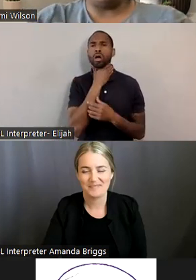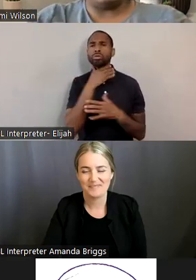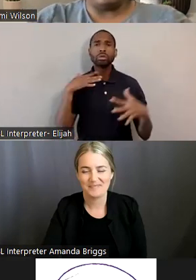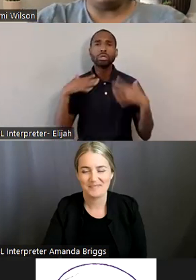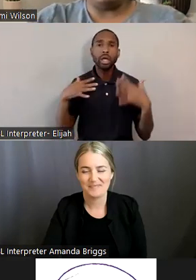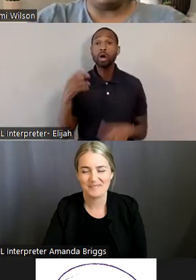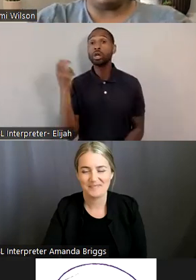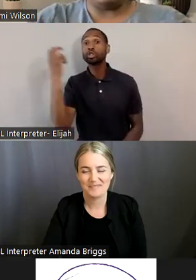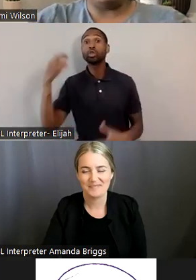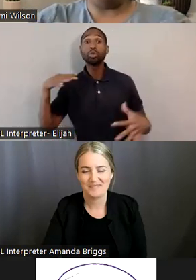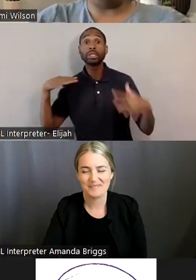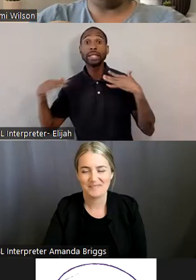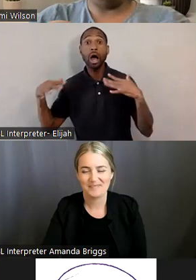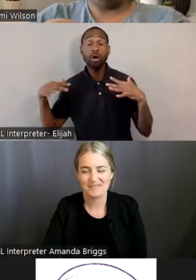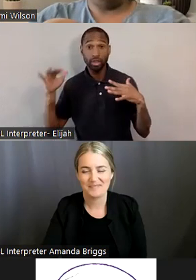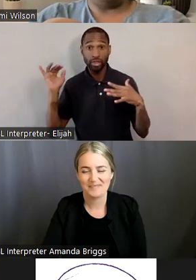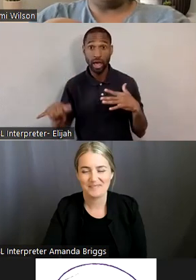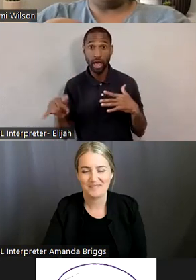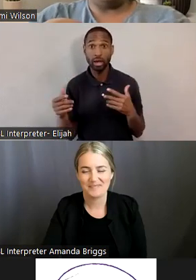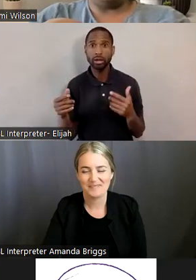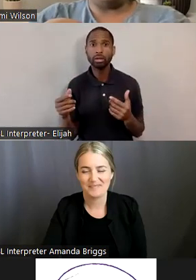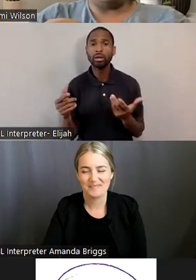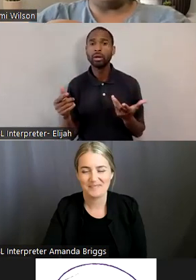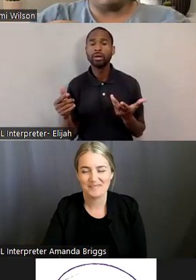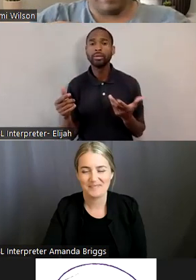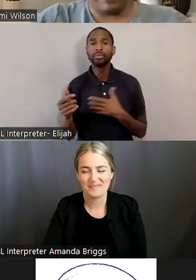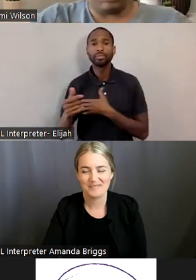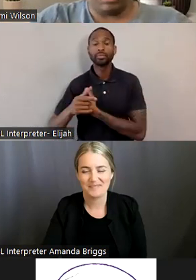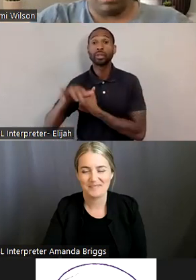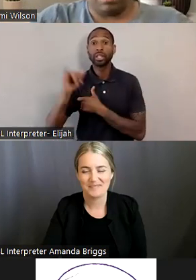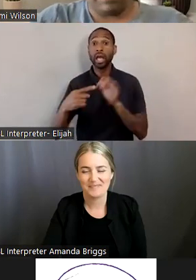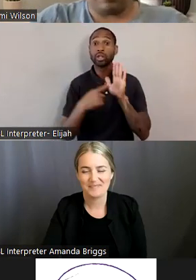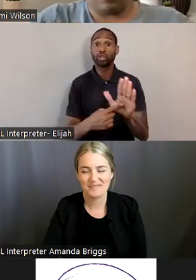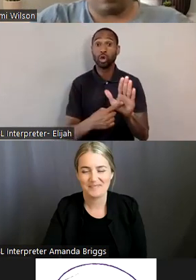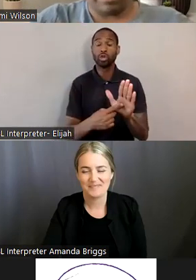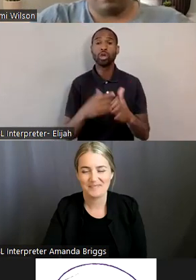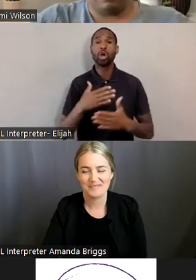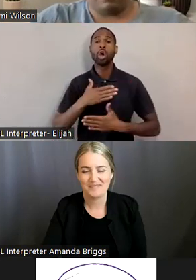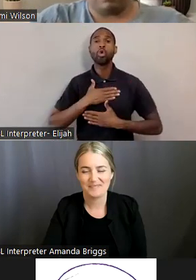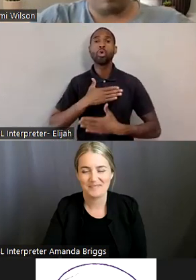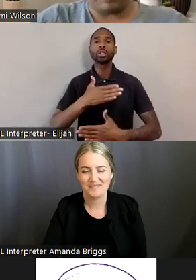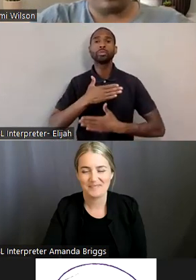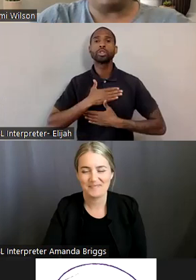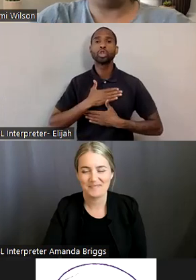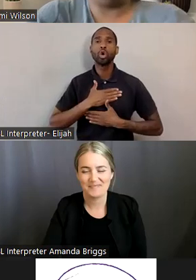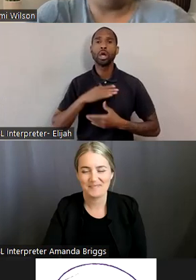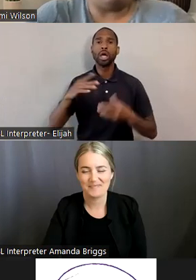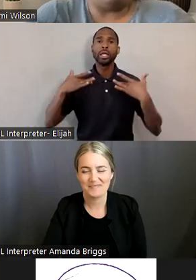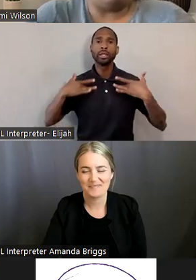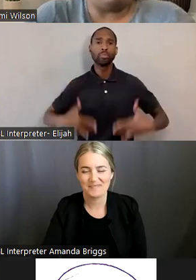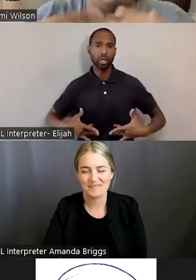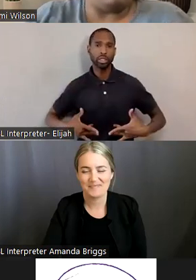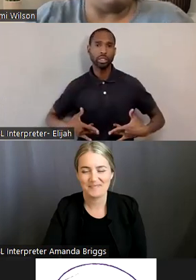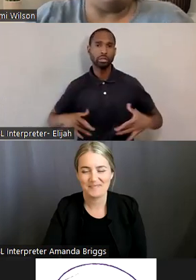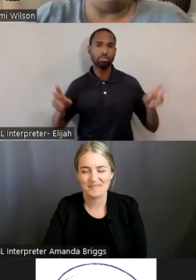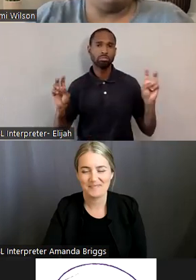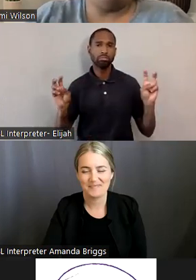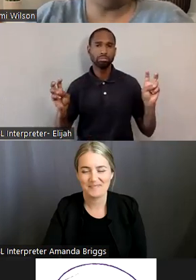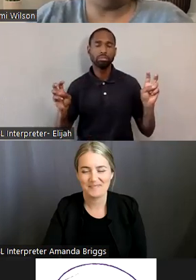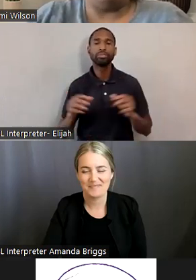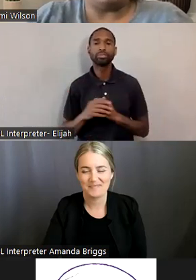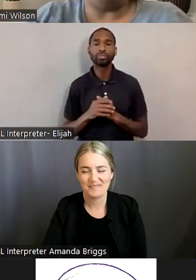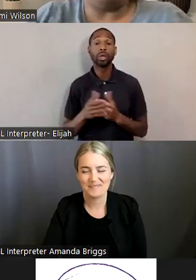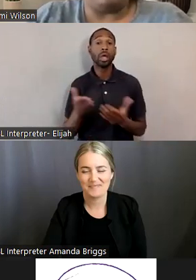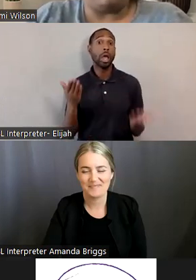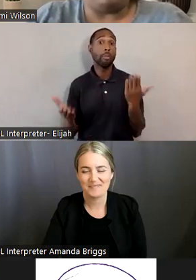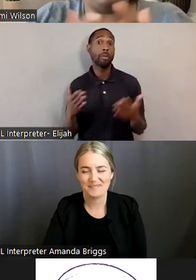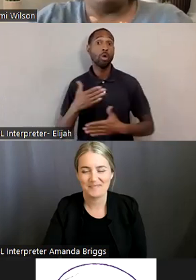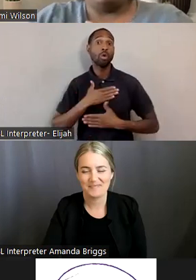sound is an indication of respiratory depression and potentially respiratory failure.